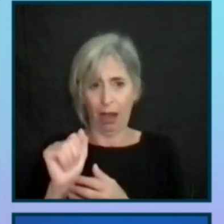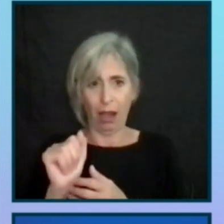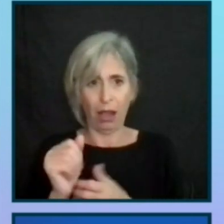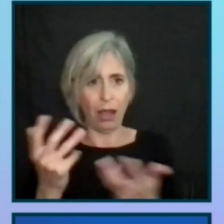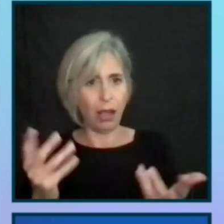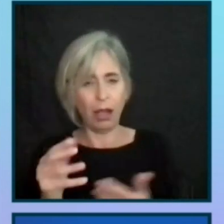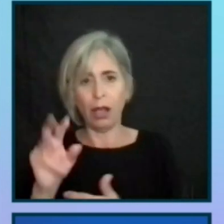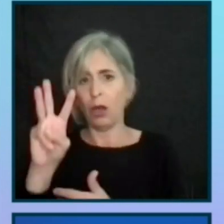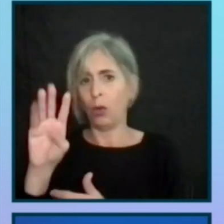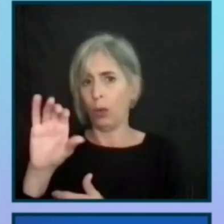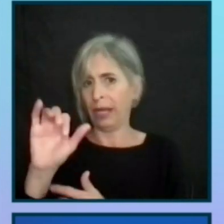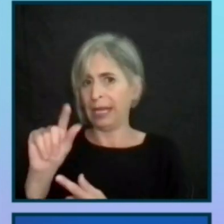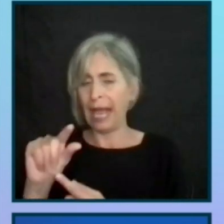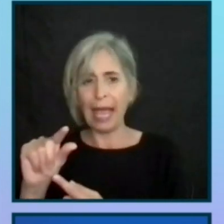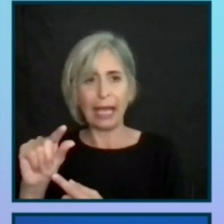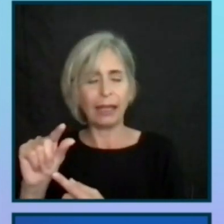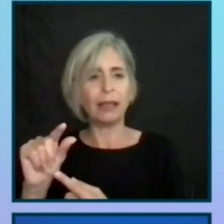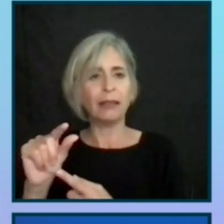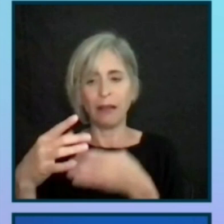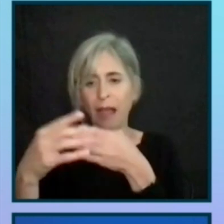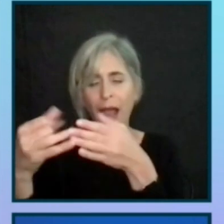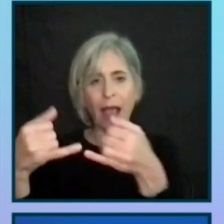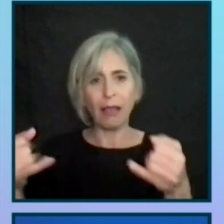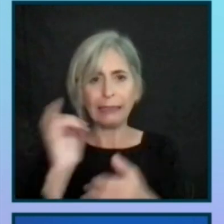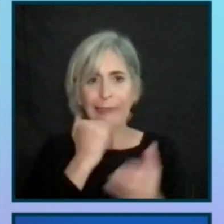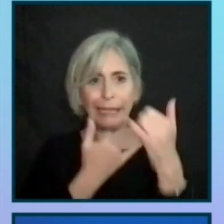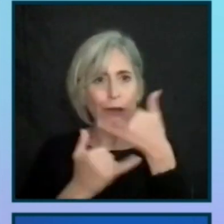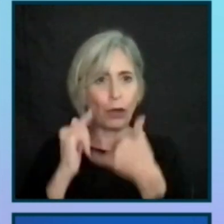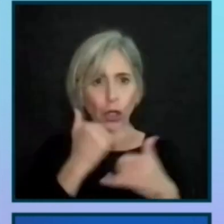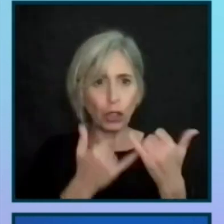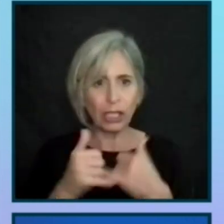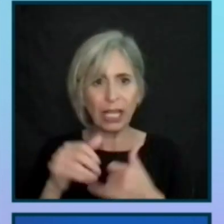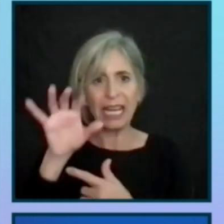web content accessibility guideline errors was 97.8%